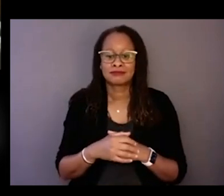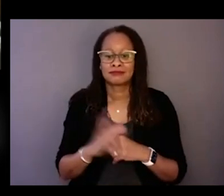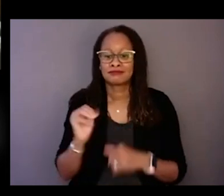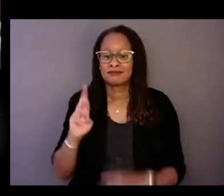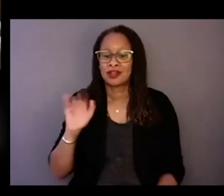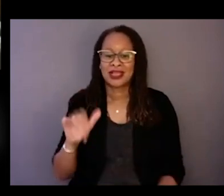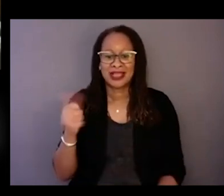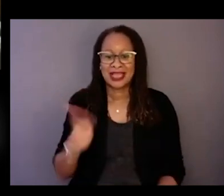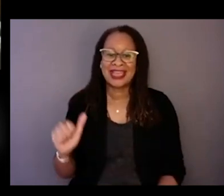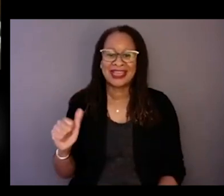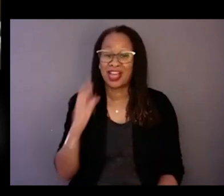Liz and Samantha covered it.